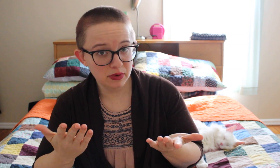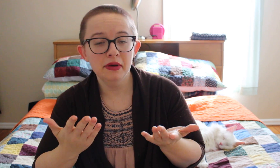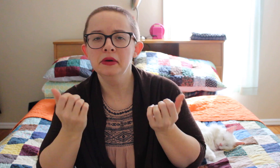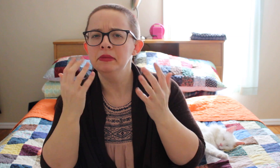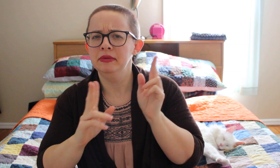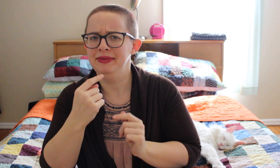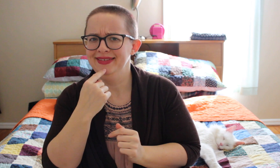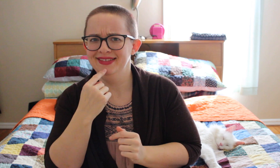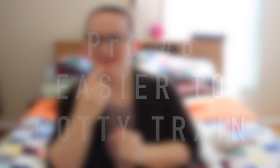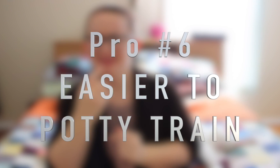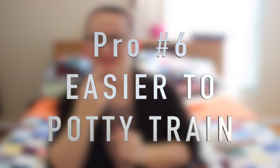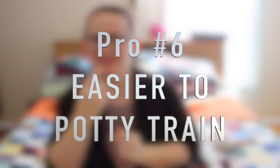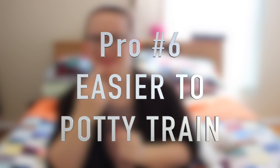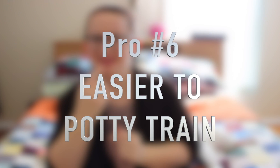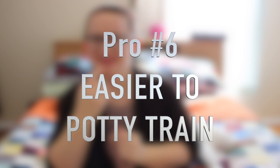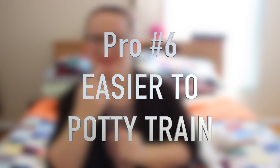so, I don't know but a lot of people say...